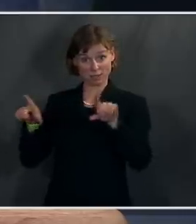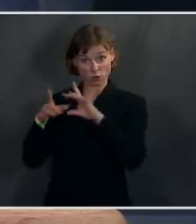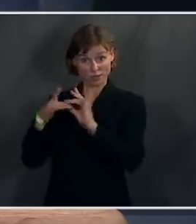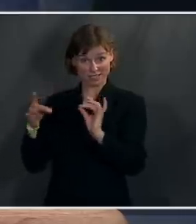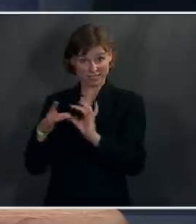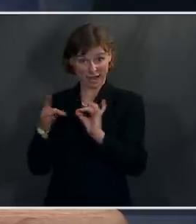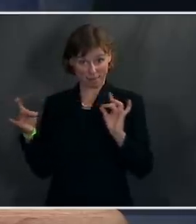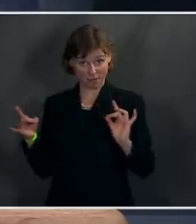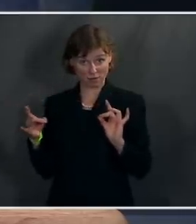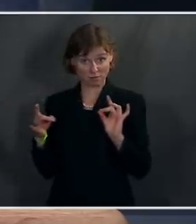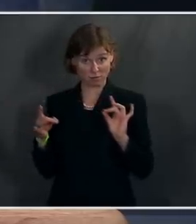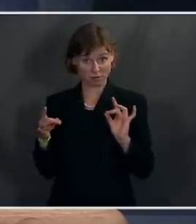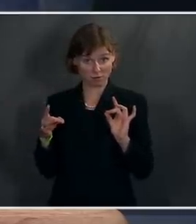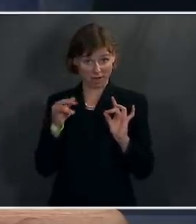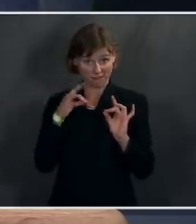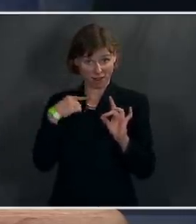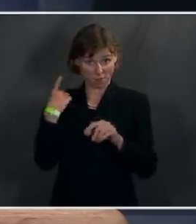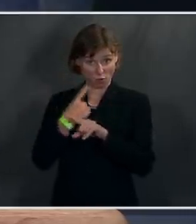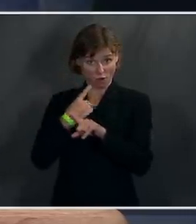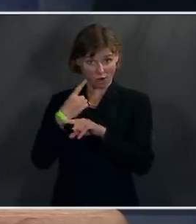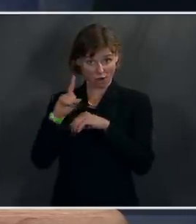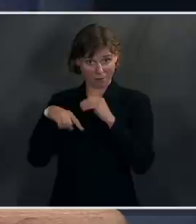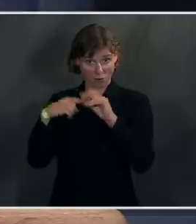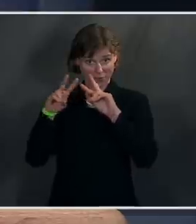on the assessment made in the legal review